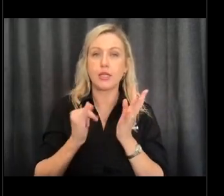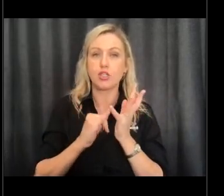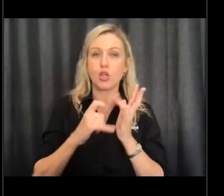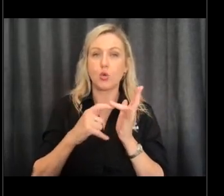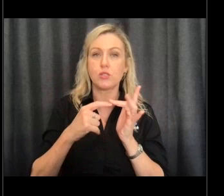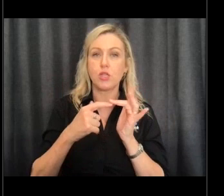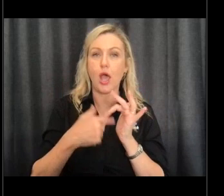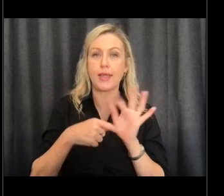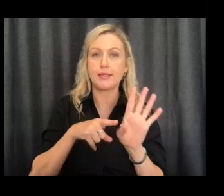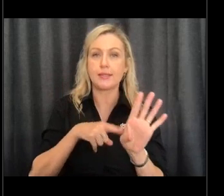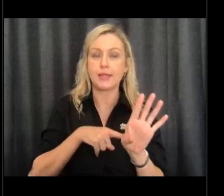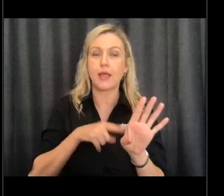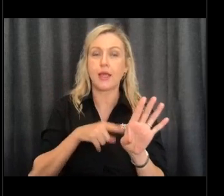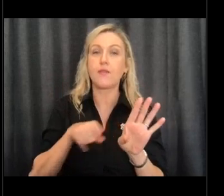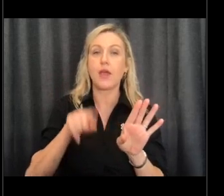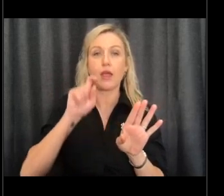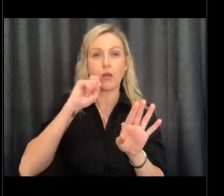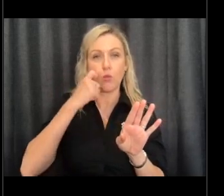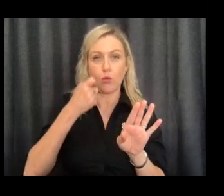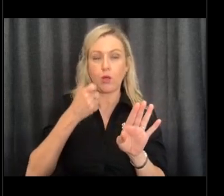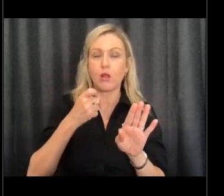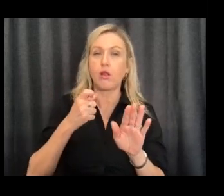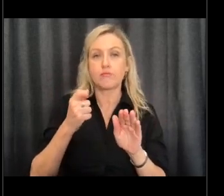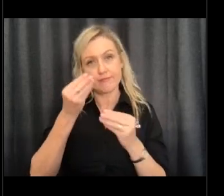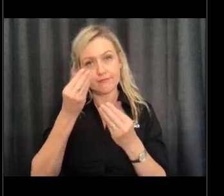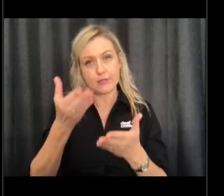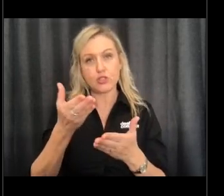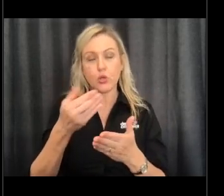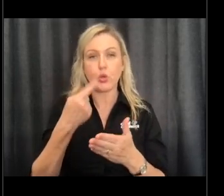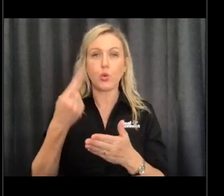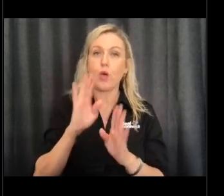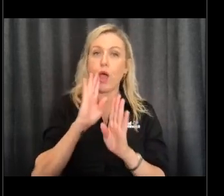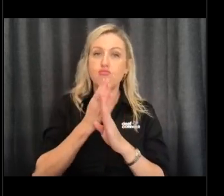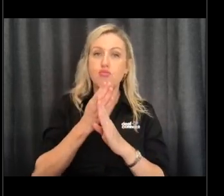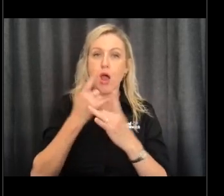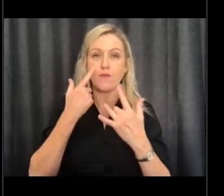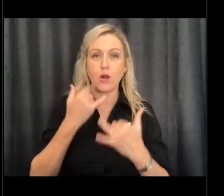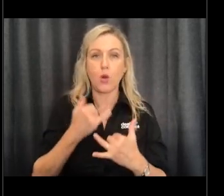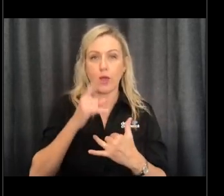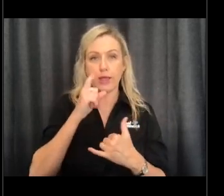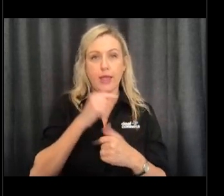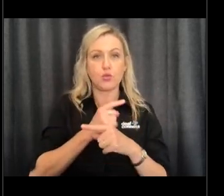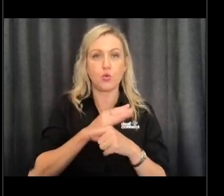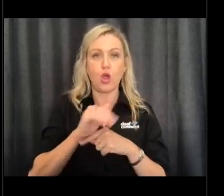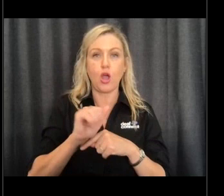private lawyer for your clients to talk to you about those particular issues because